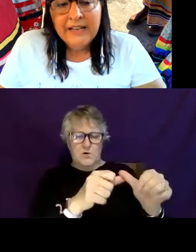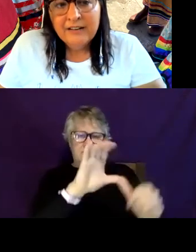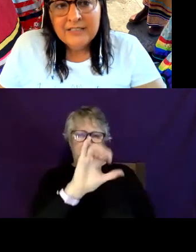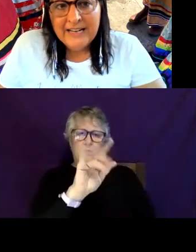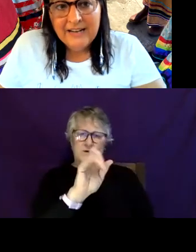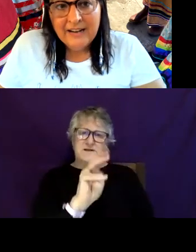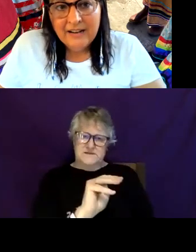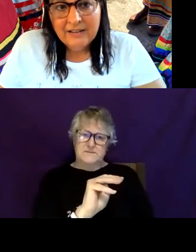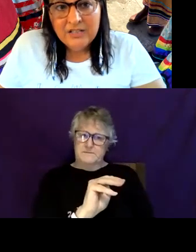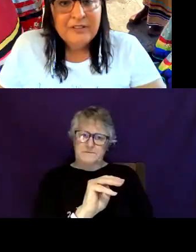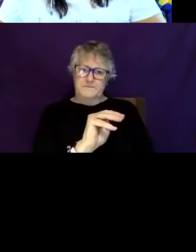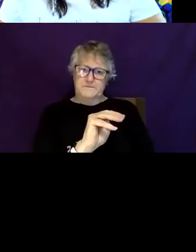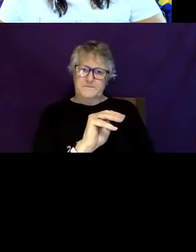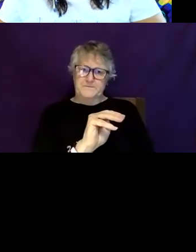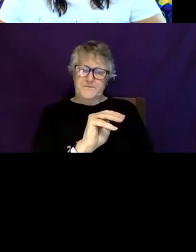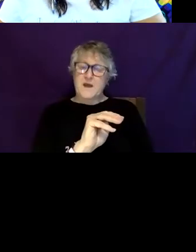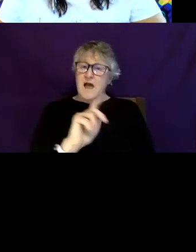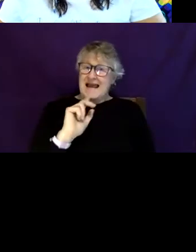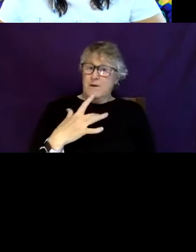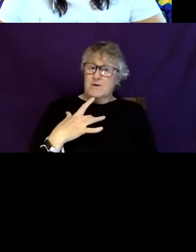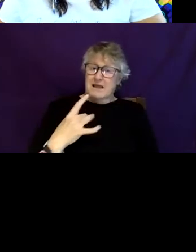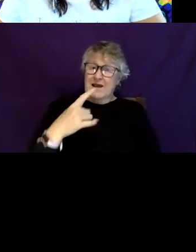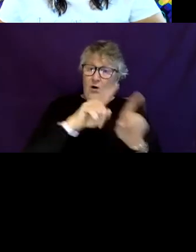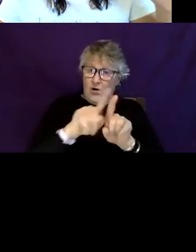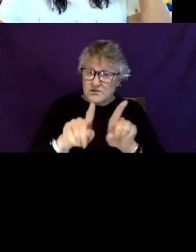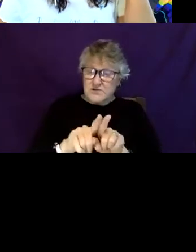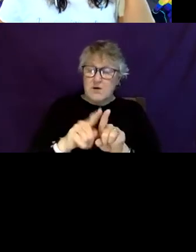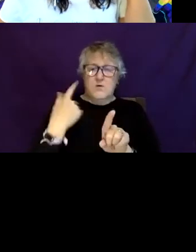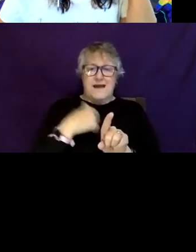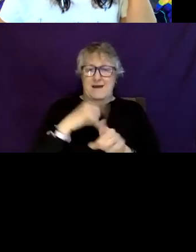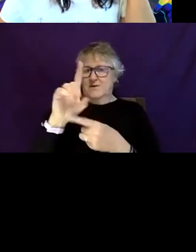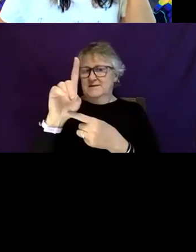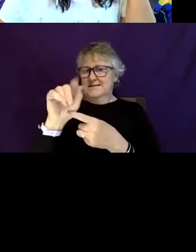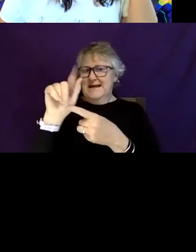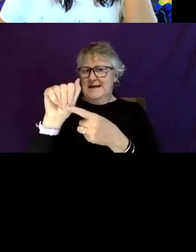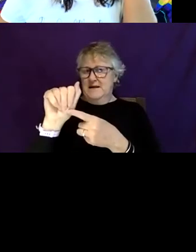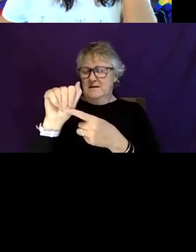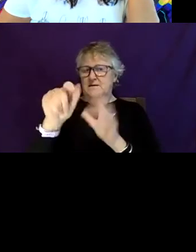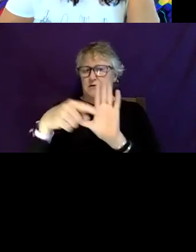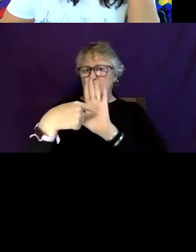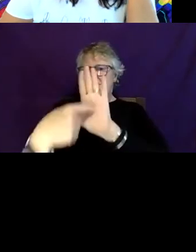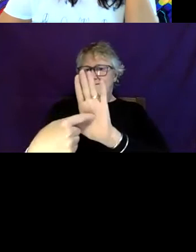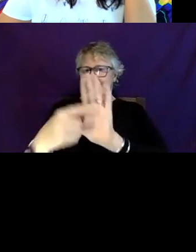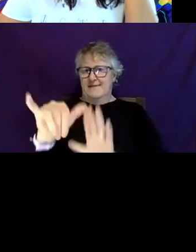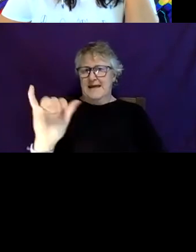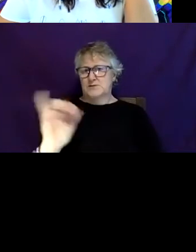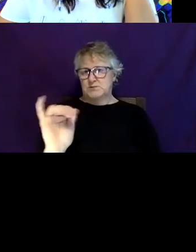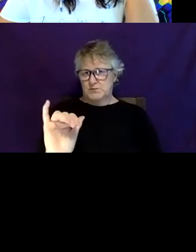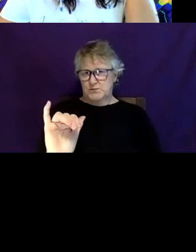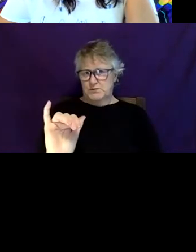And I would like our data to reflect that.